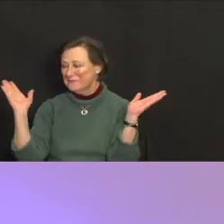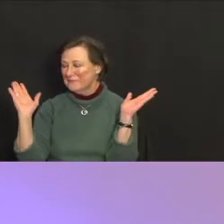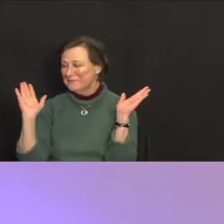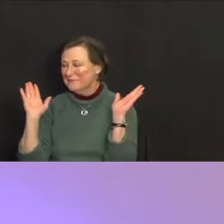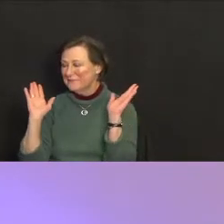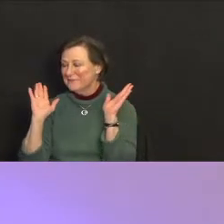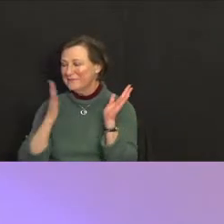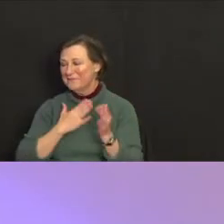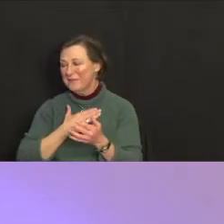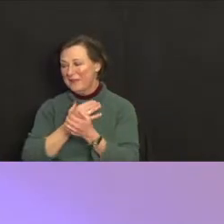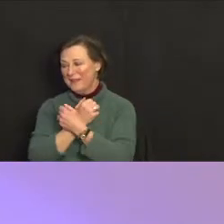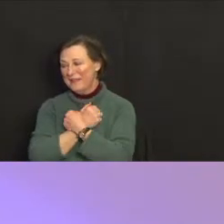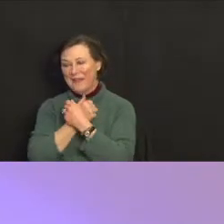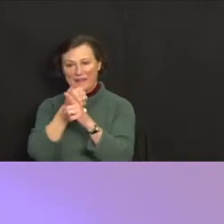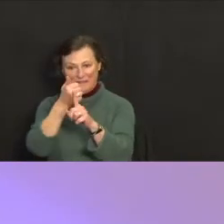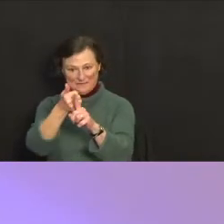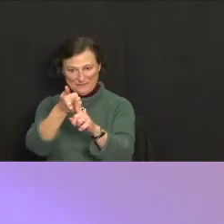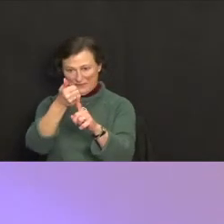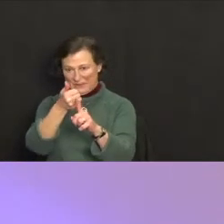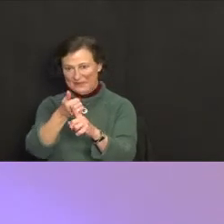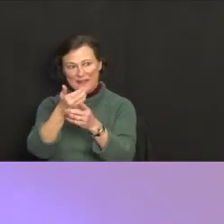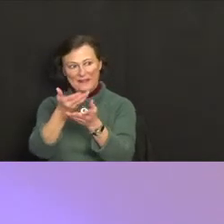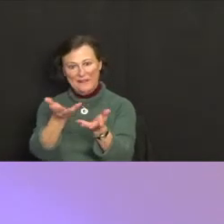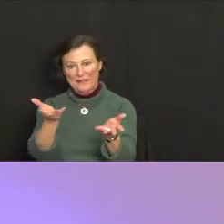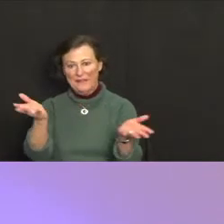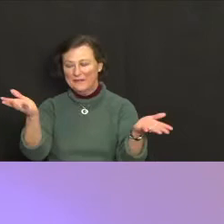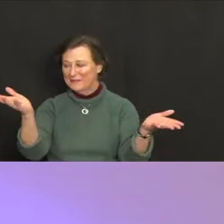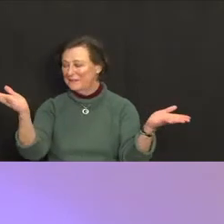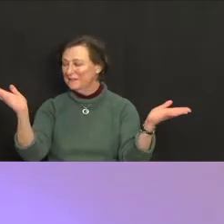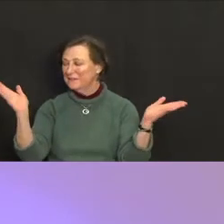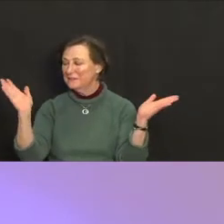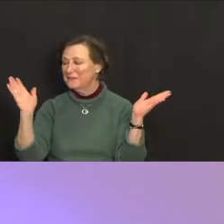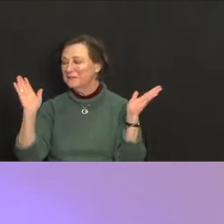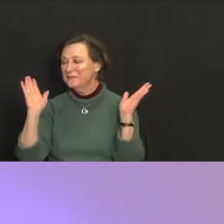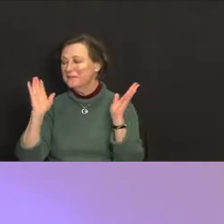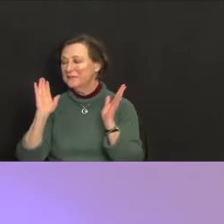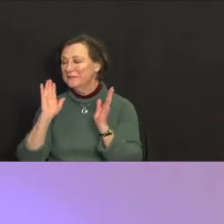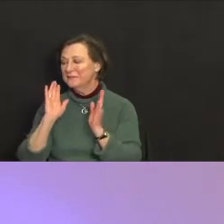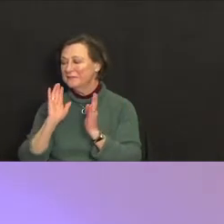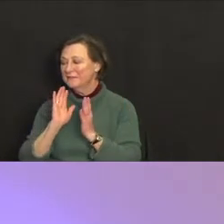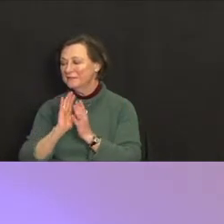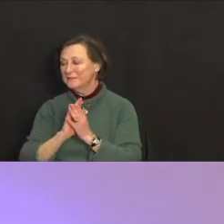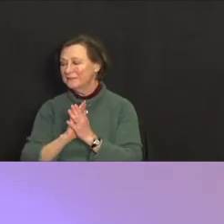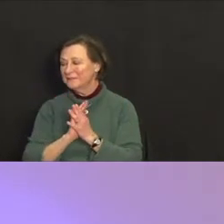When lo, by break of morning